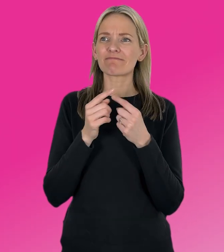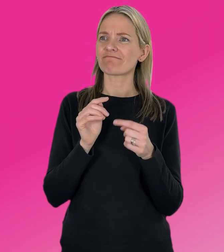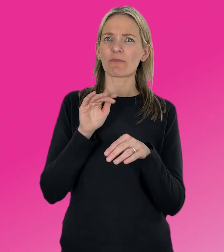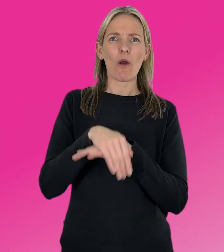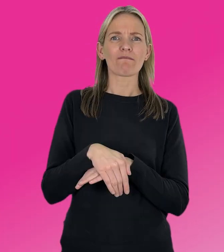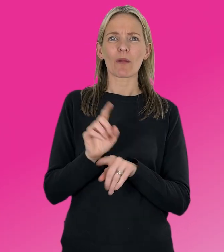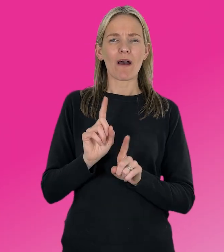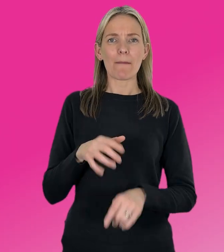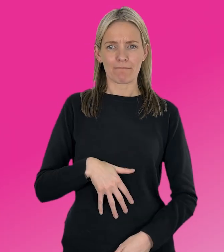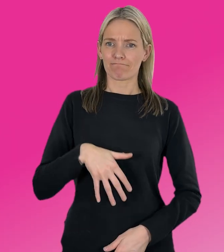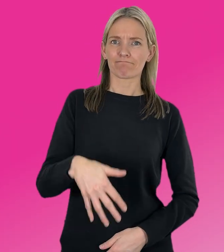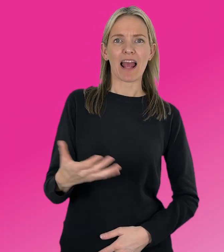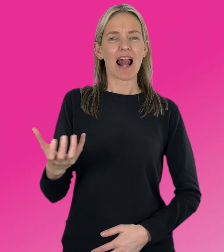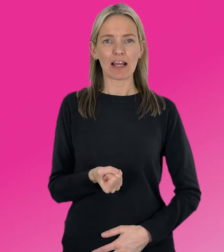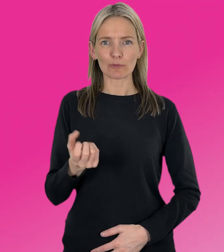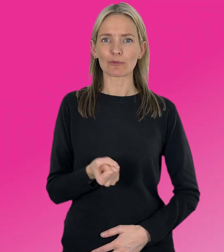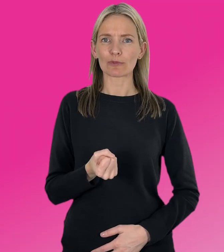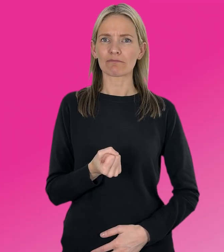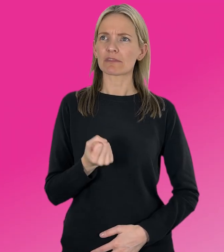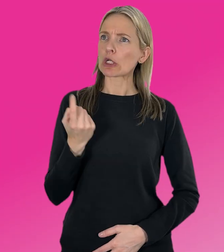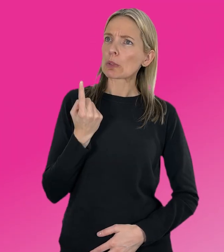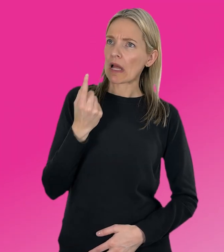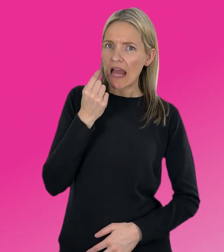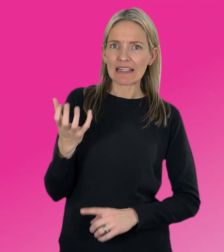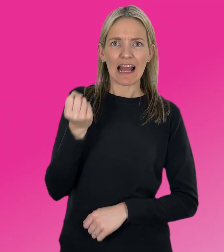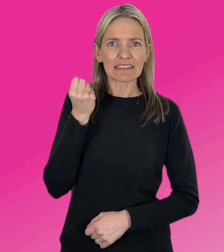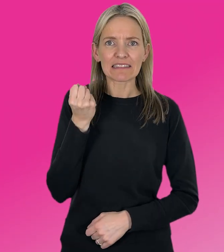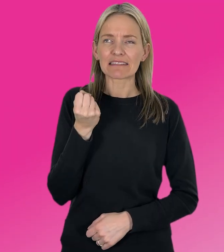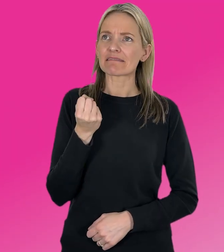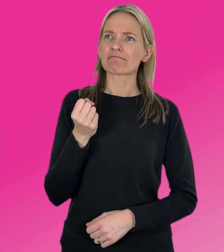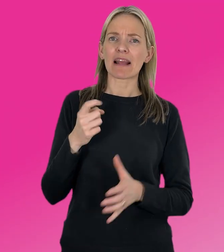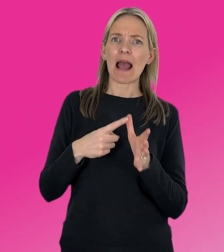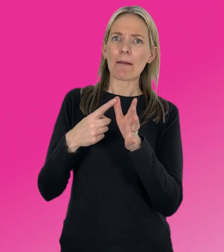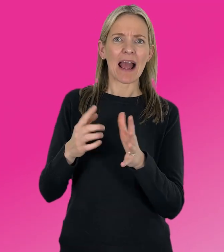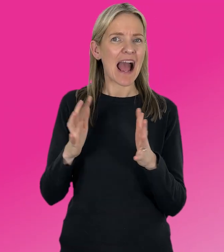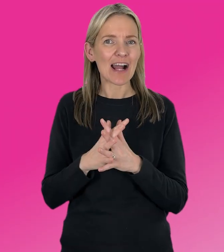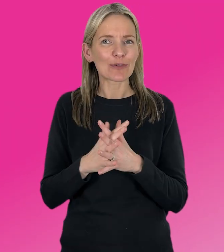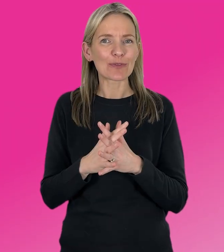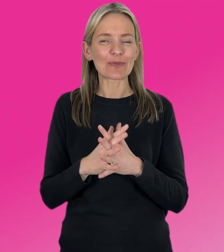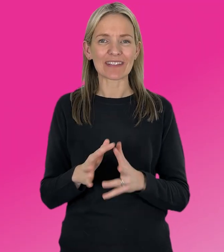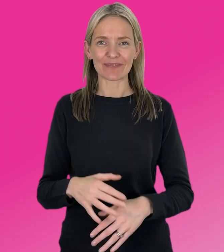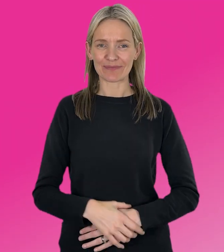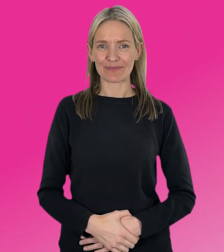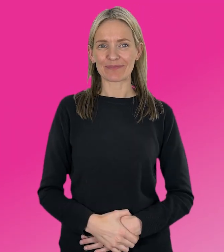who can get it and how to apply for it.